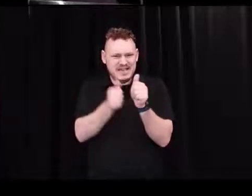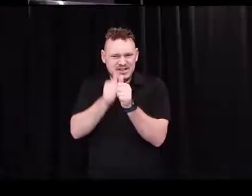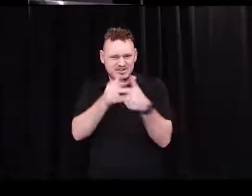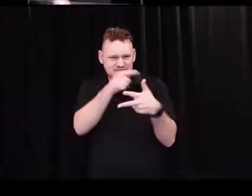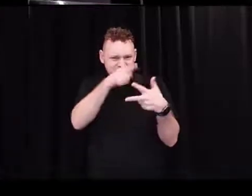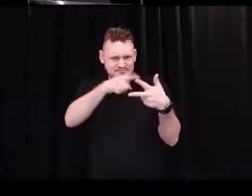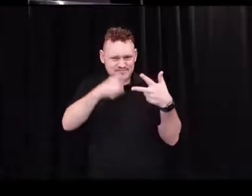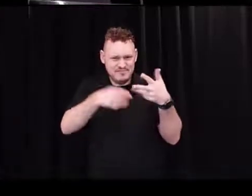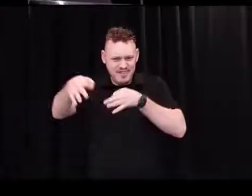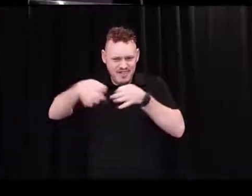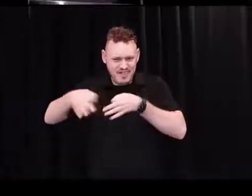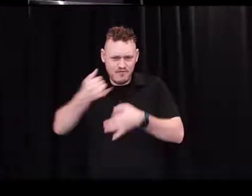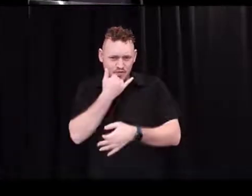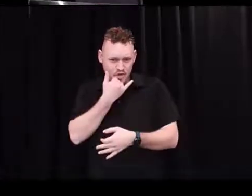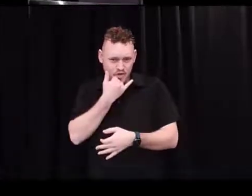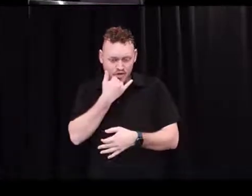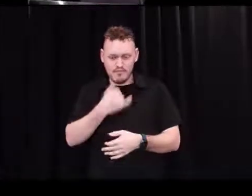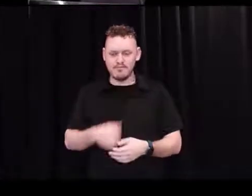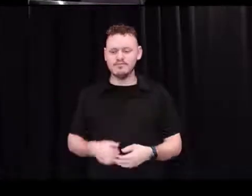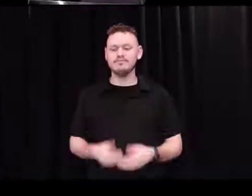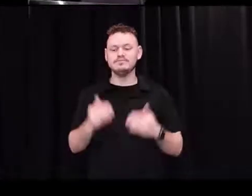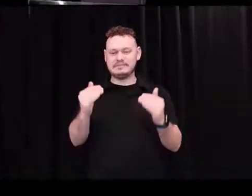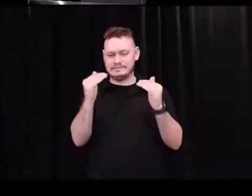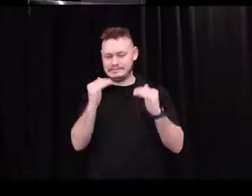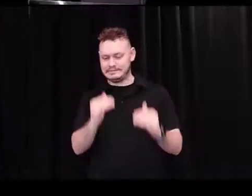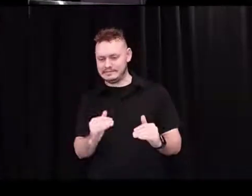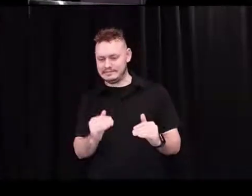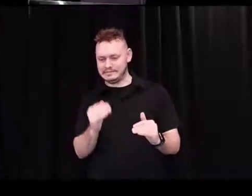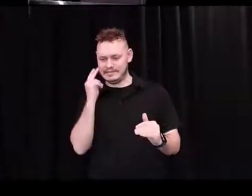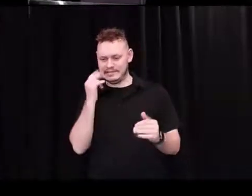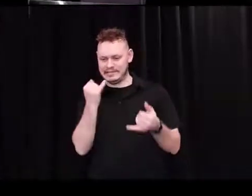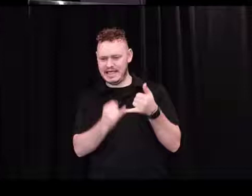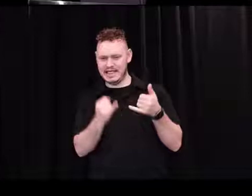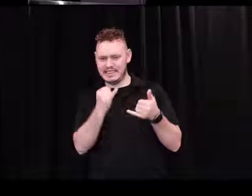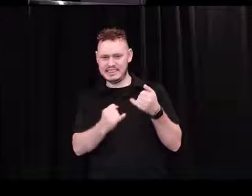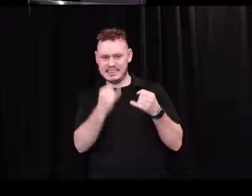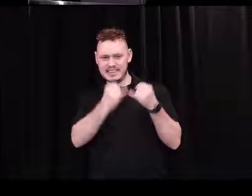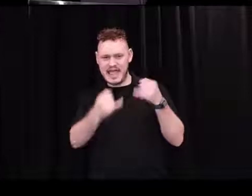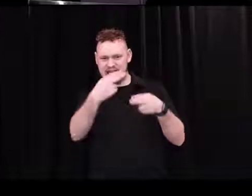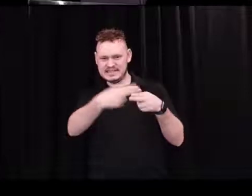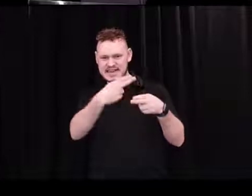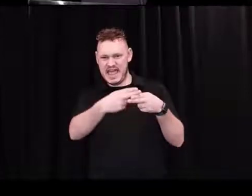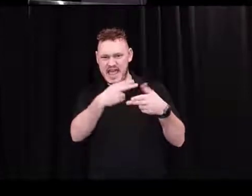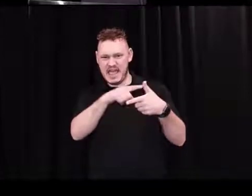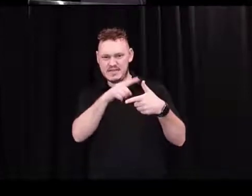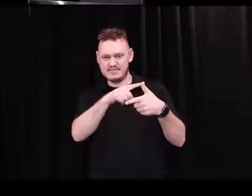you see underneath for for instance underneath the last name field, it says next error. So in